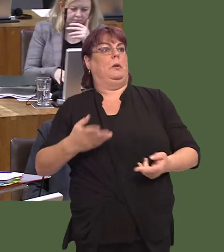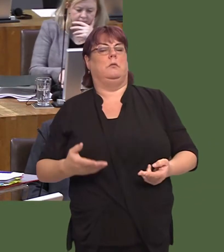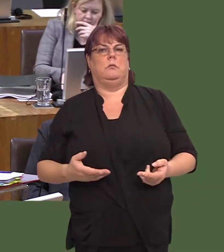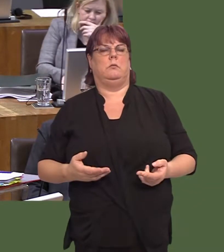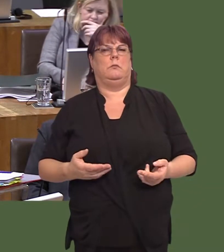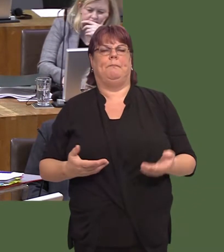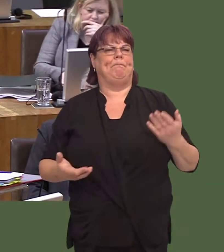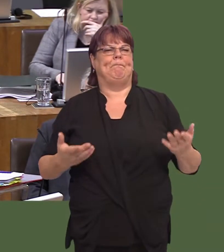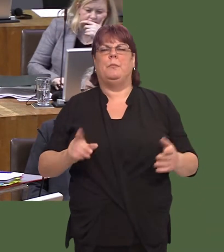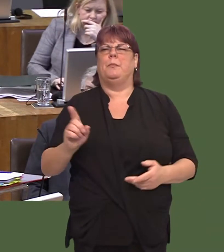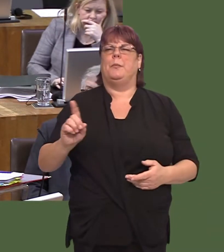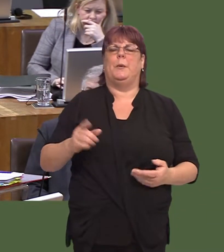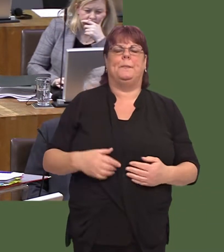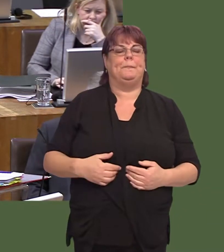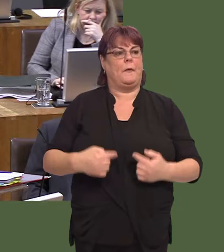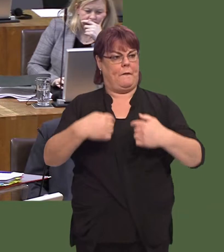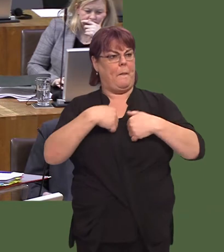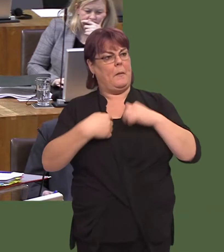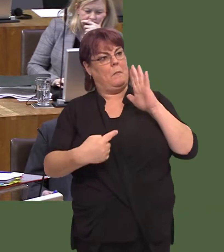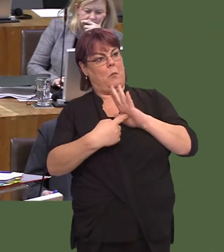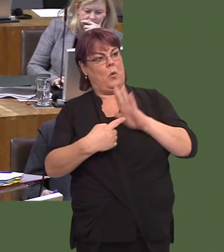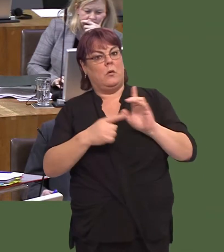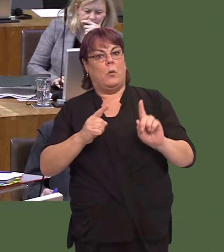Look, for me, itís hugely important that, as a society, we donít have alcohol being